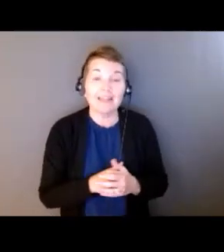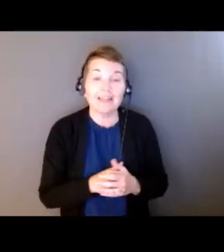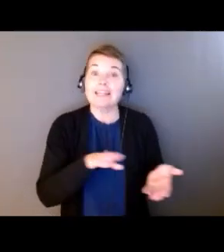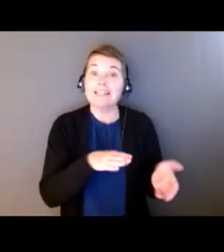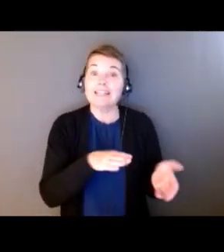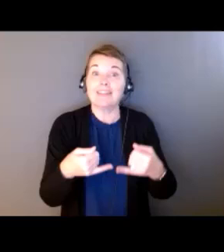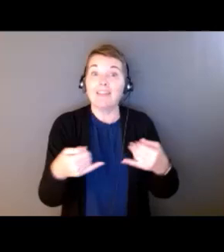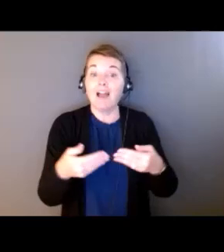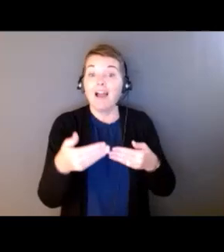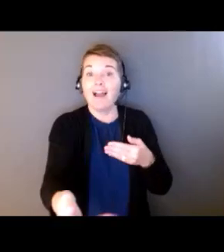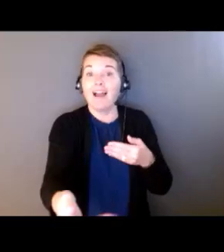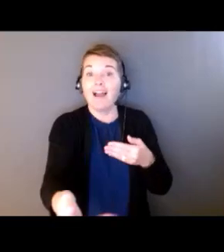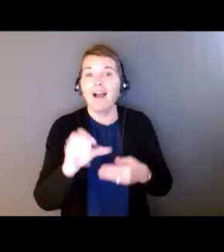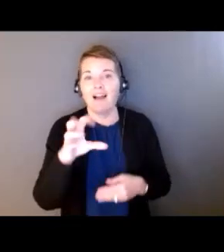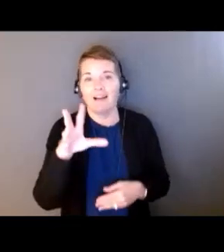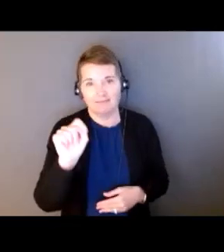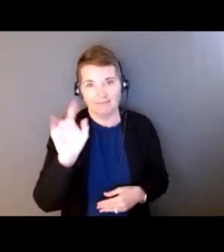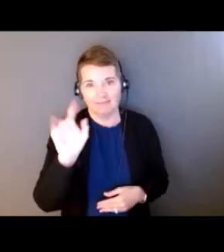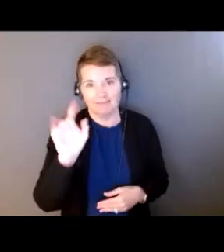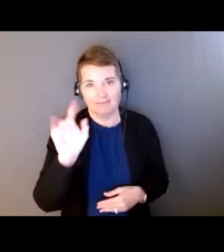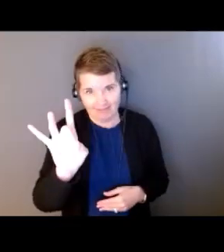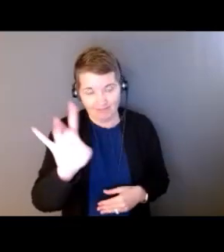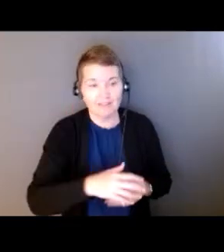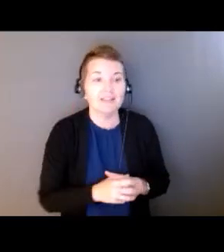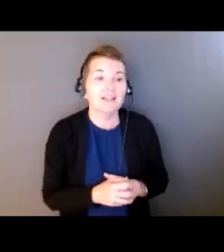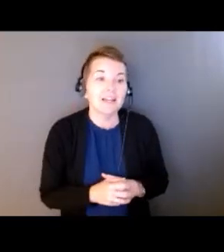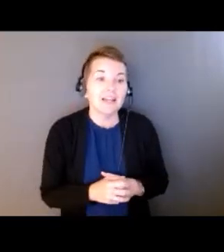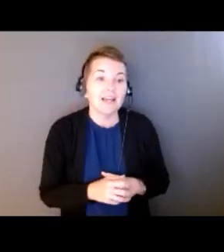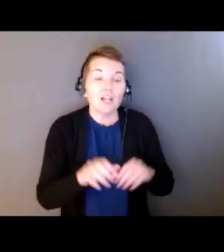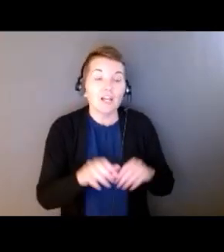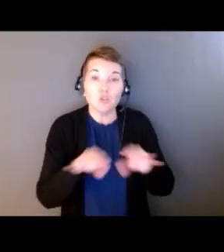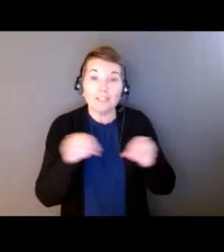and the Circulation and Touring component will open soon in the portal.